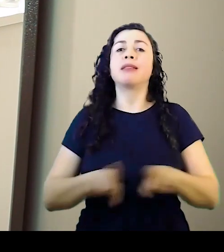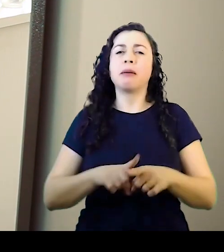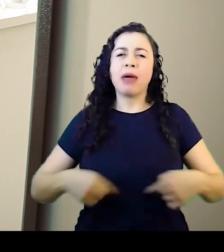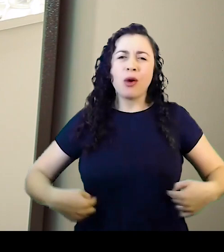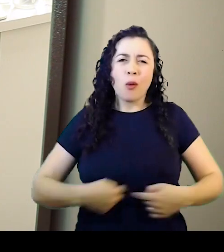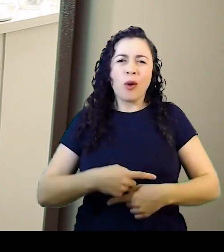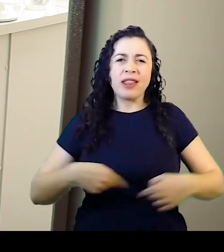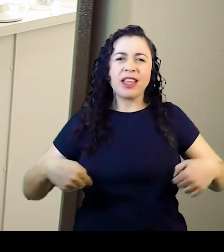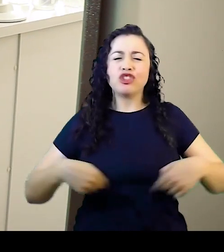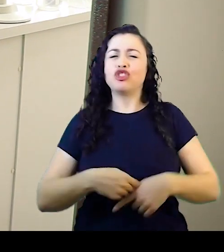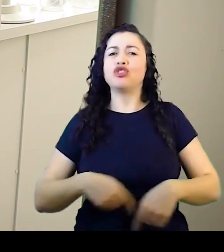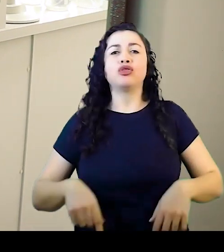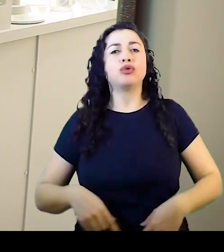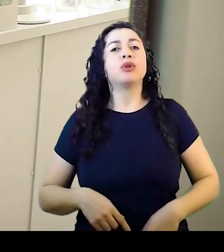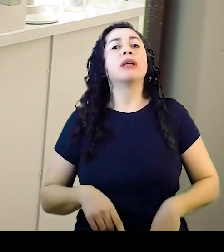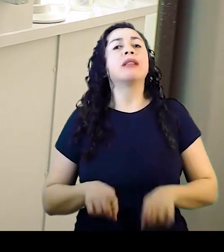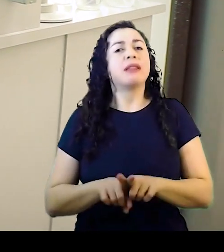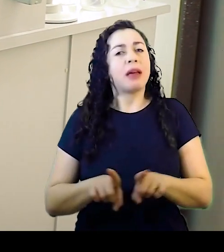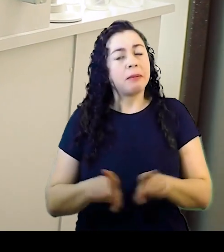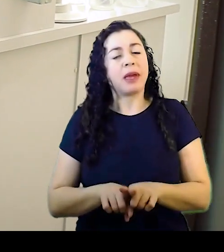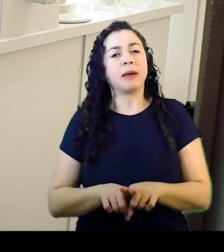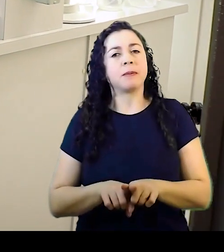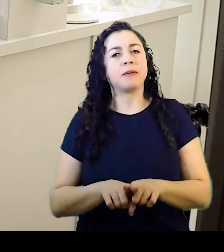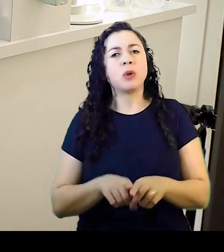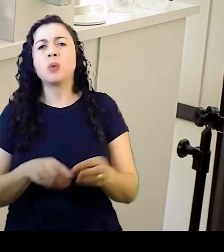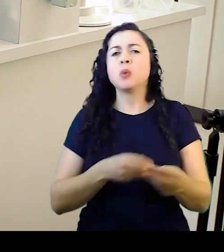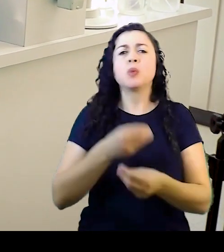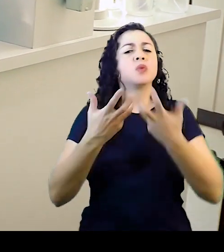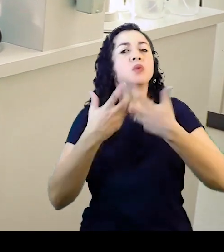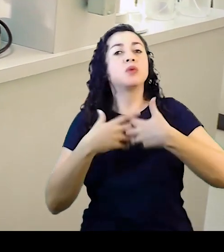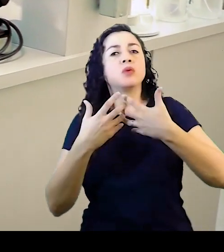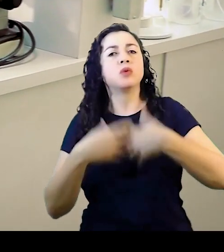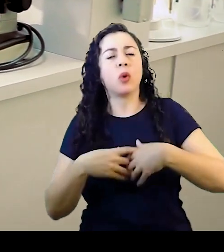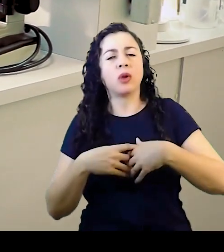with the cells along our gastrointestinal tract.